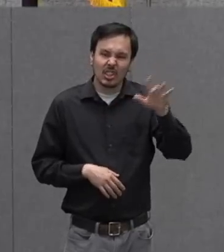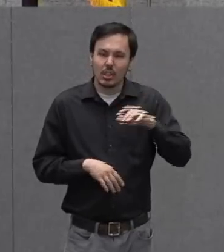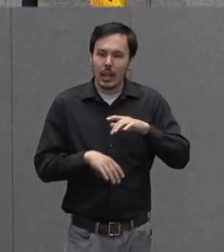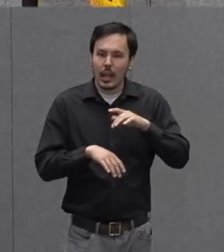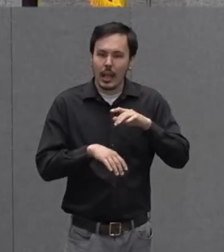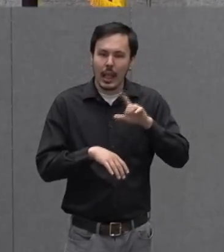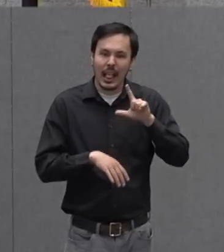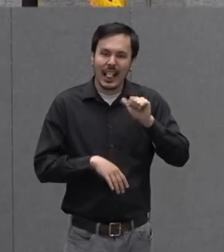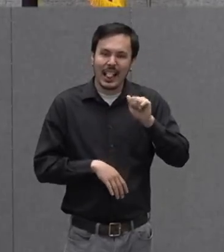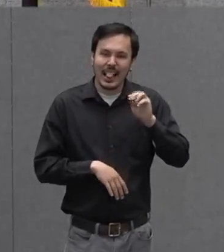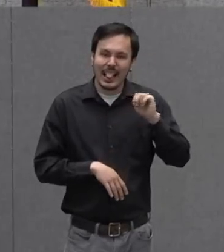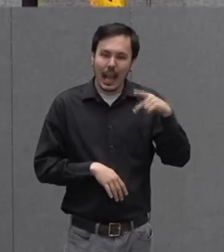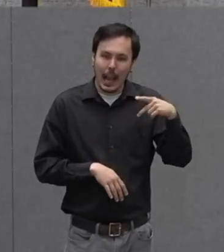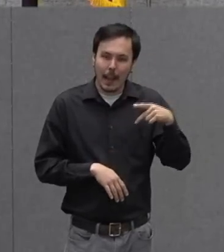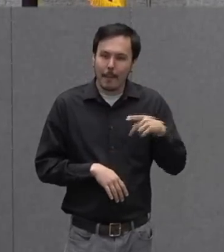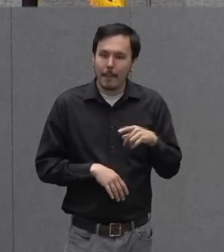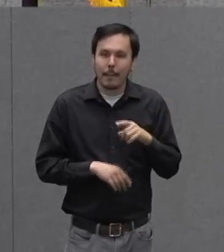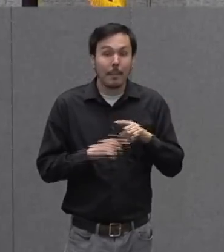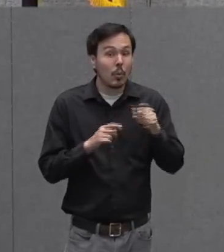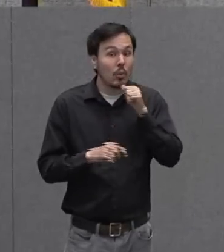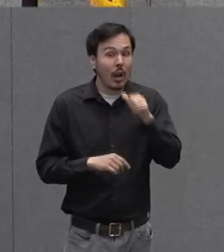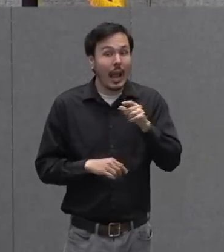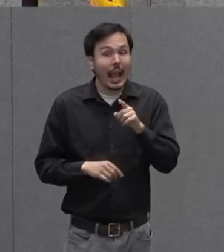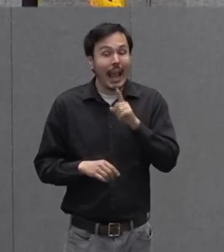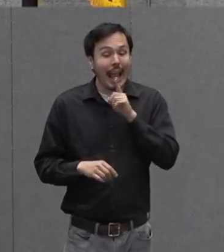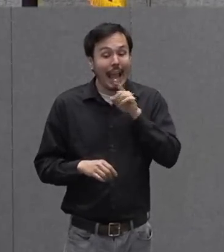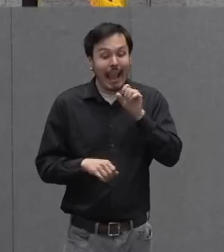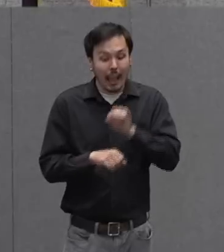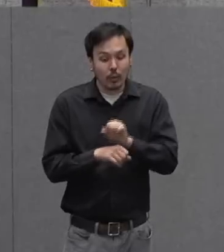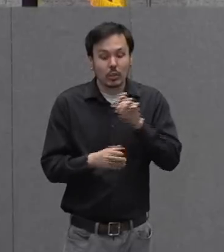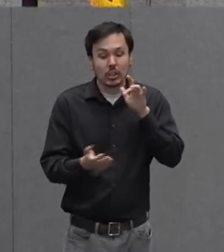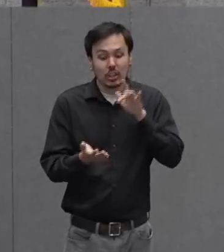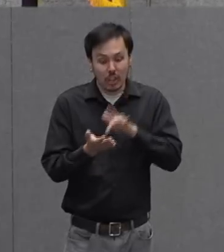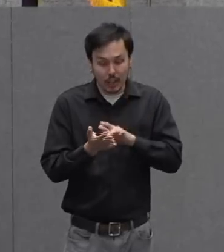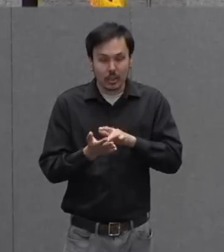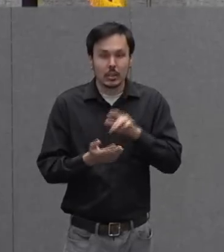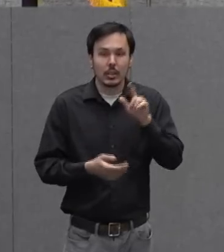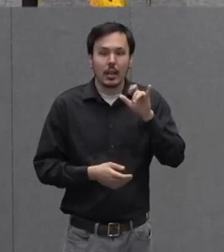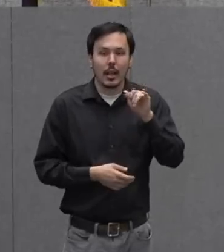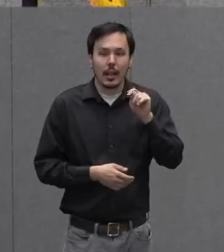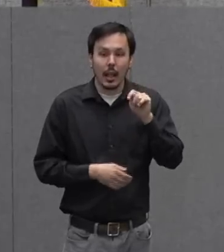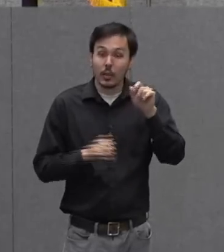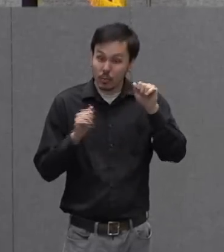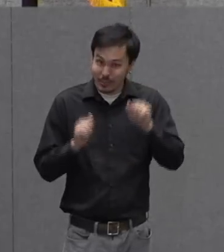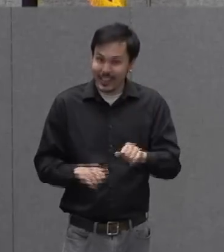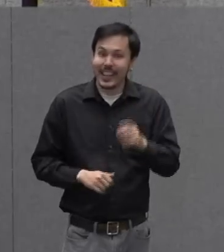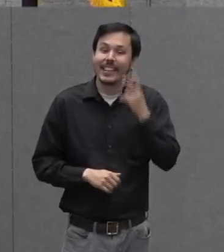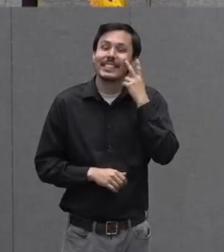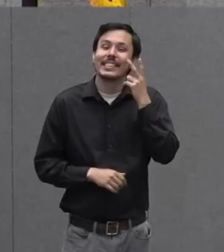but we're actually not touching light. We can see light and that's the sense